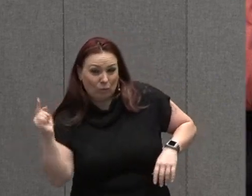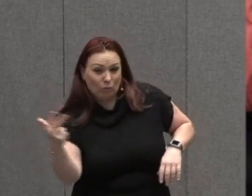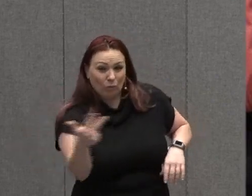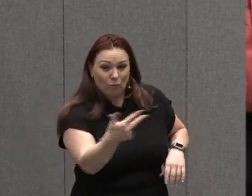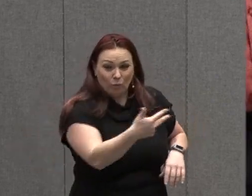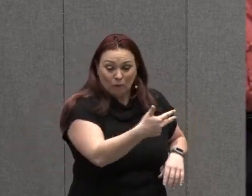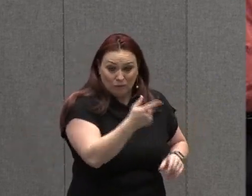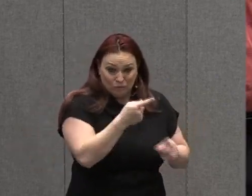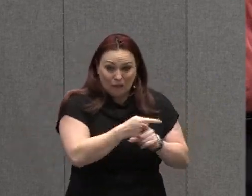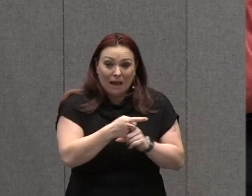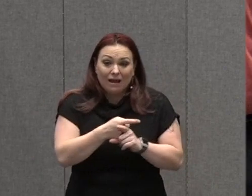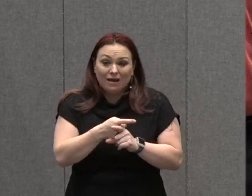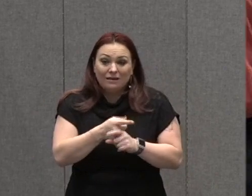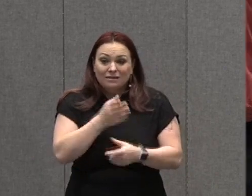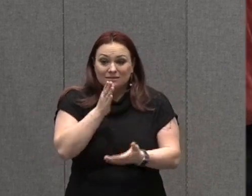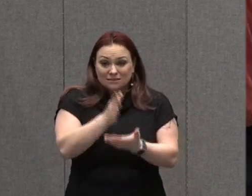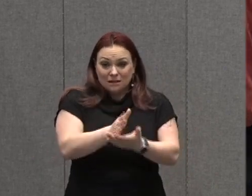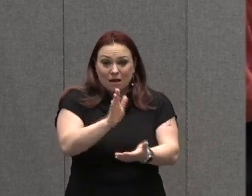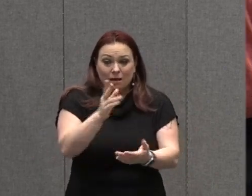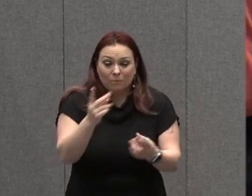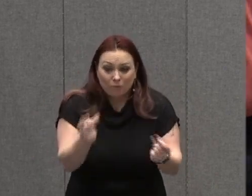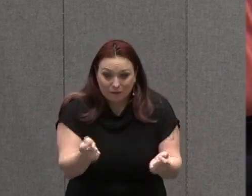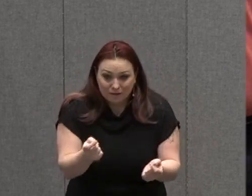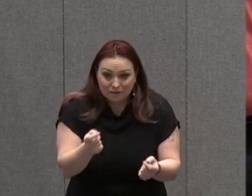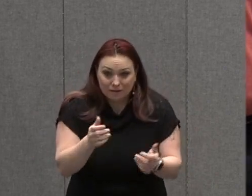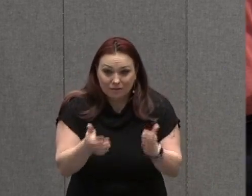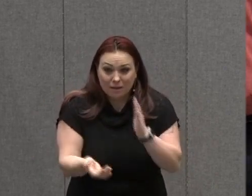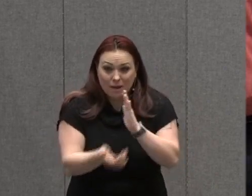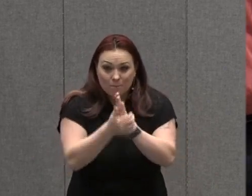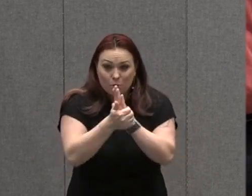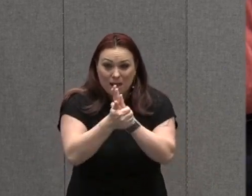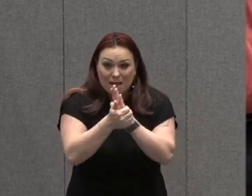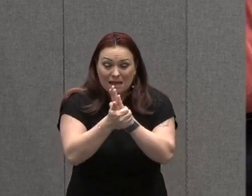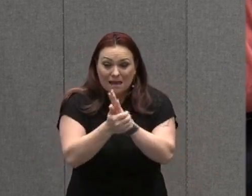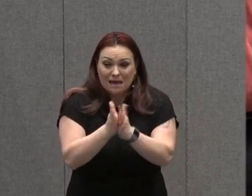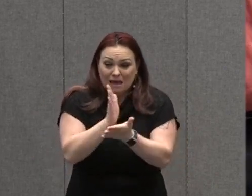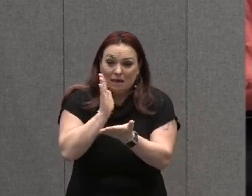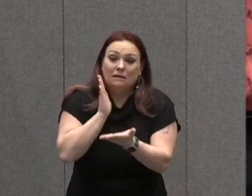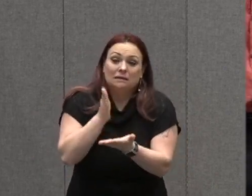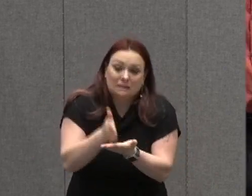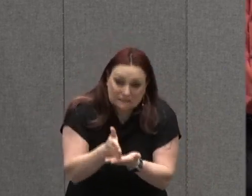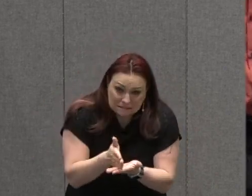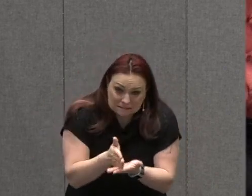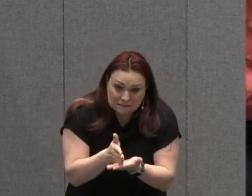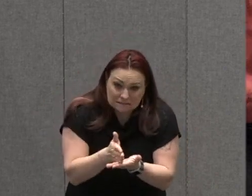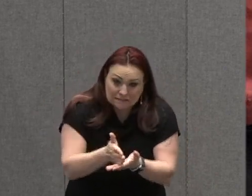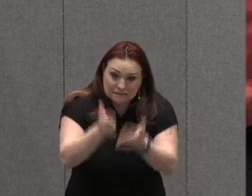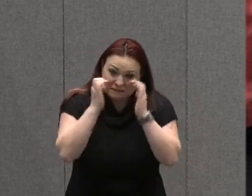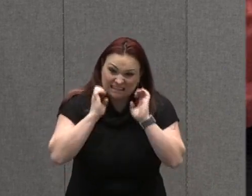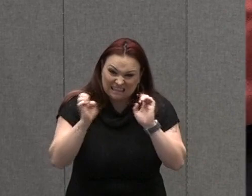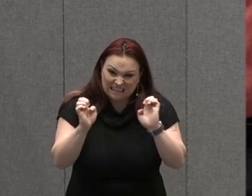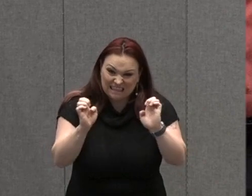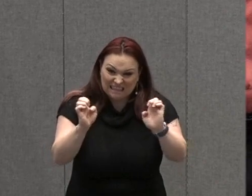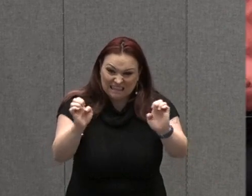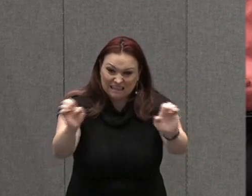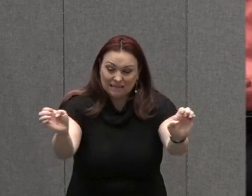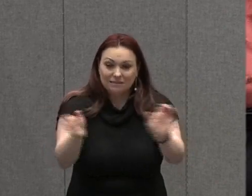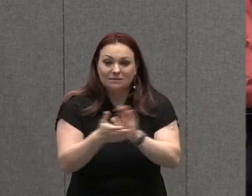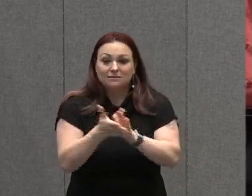When cars stop quickly, the brakes go eeeeeeeeeeeeeeee. Can you do it? Eeeeeeeeeeeeeee Stop!